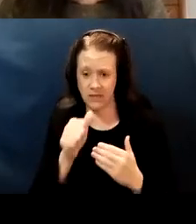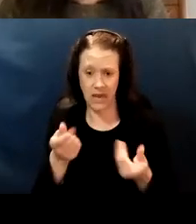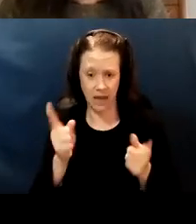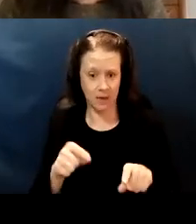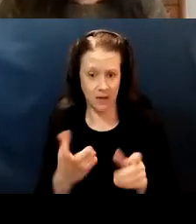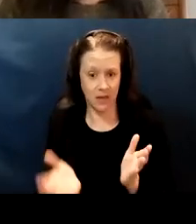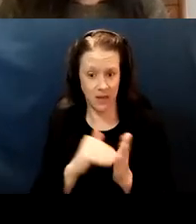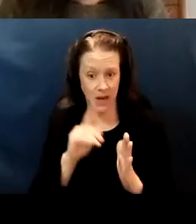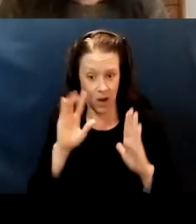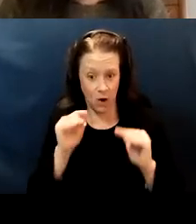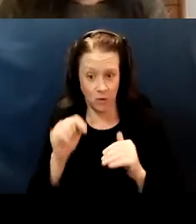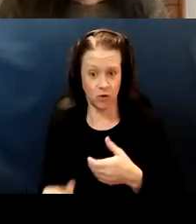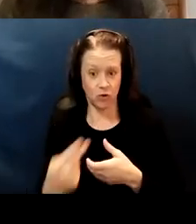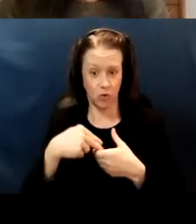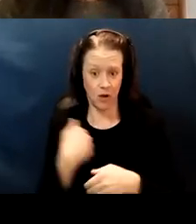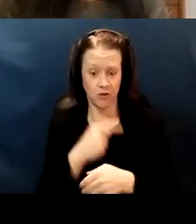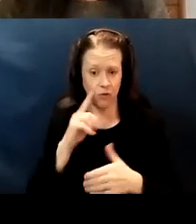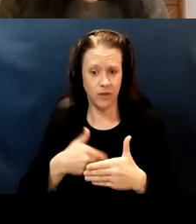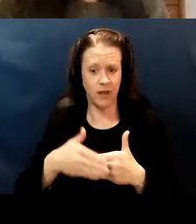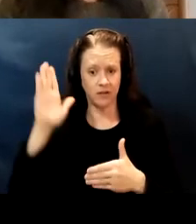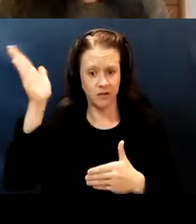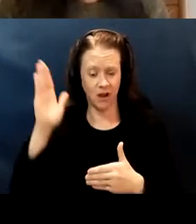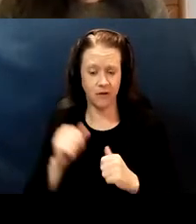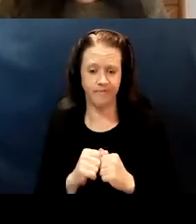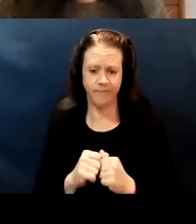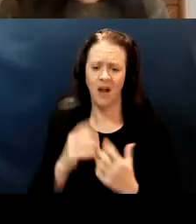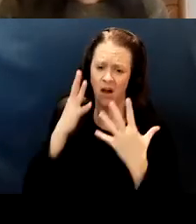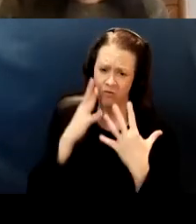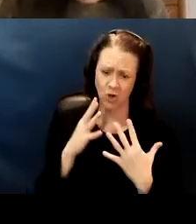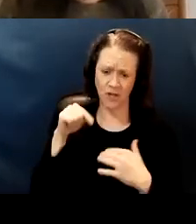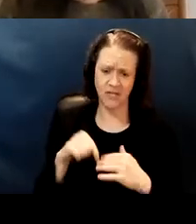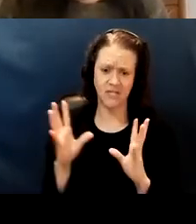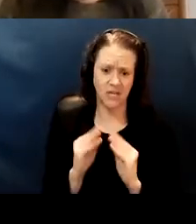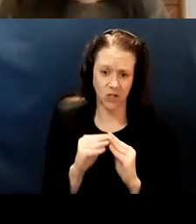us for the next talk. Unfortunately this session is not being captioned.